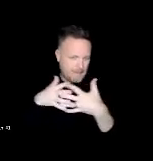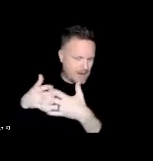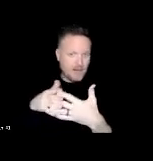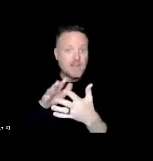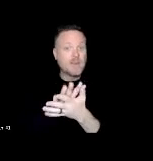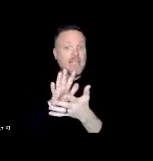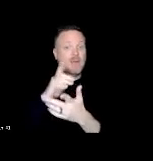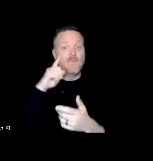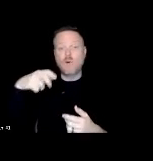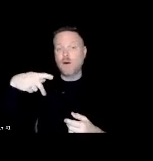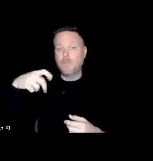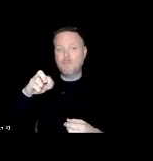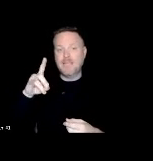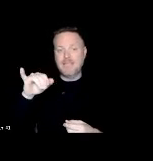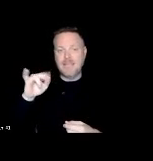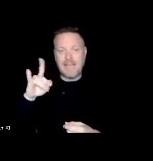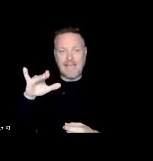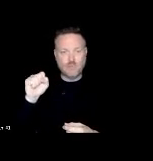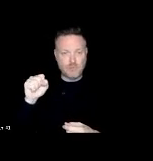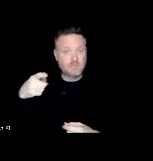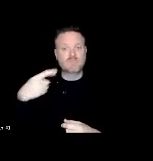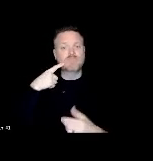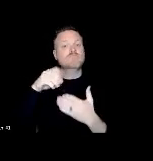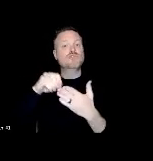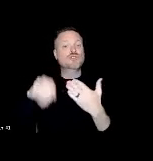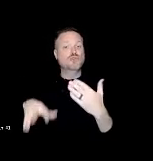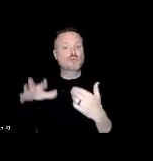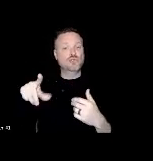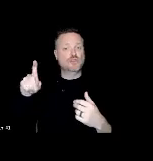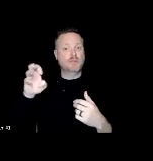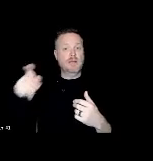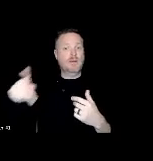on return to learn says that students should be back to school when symptoms are tolerable, short